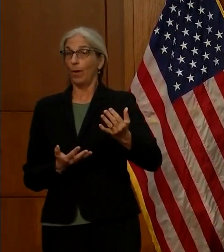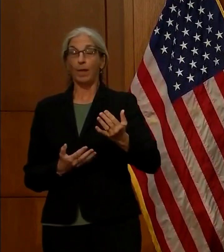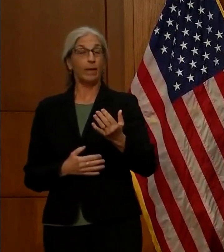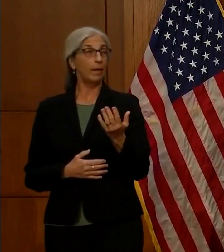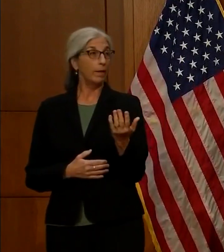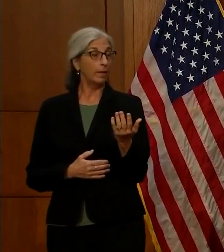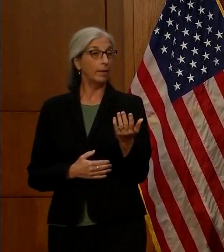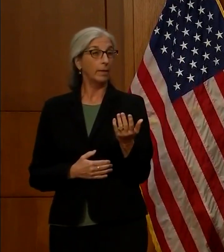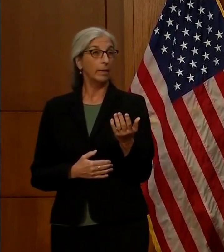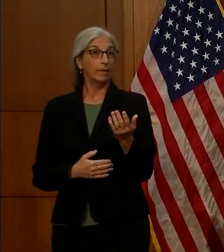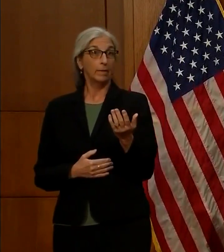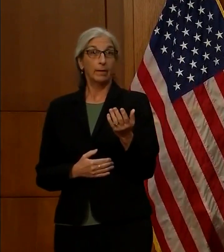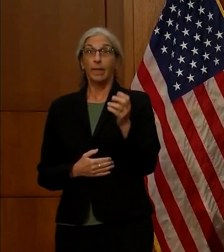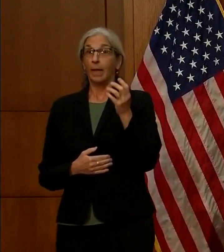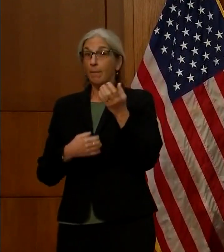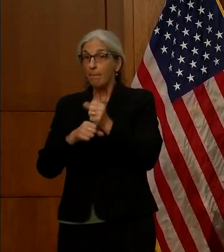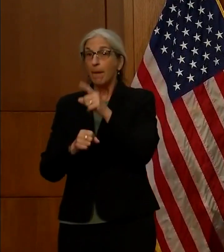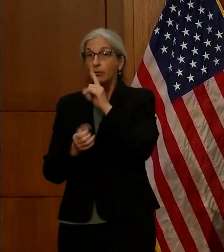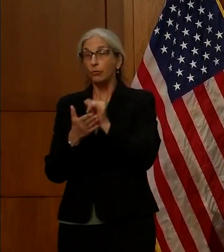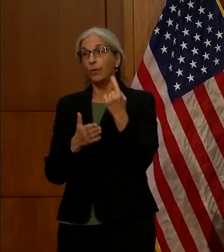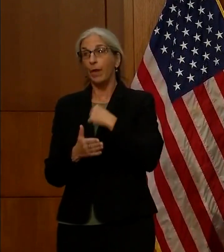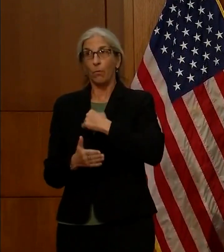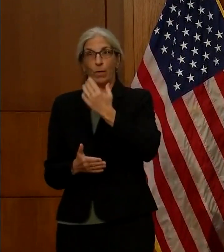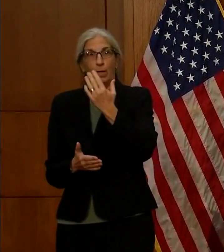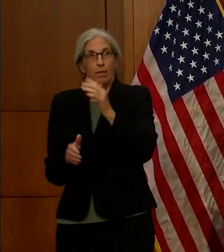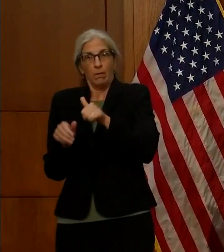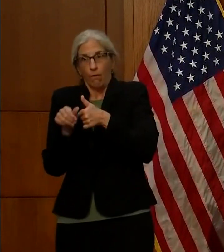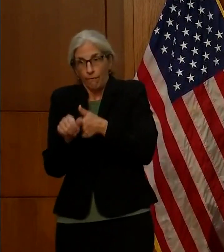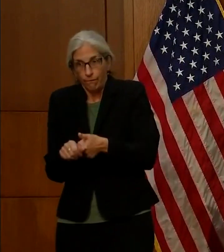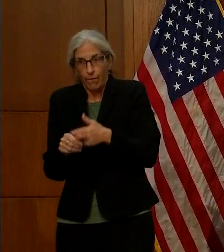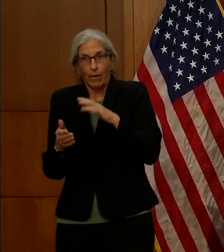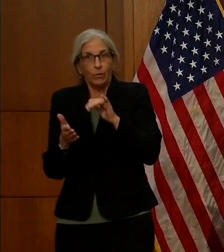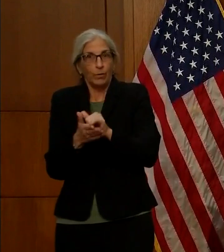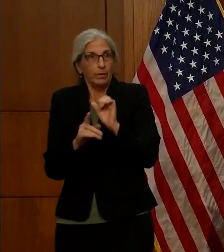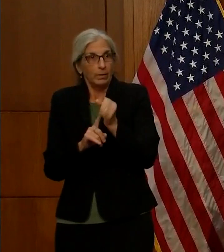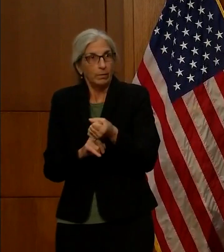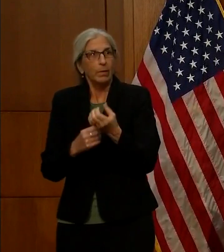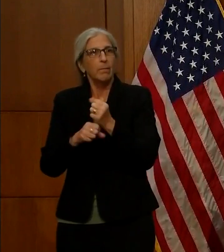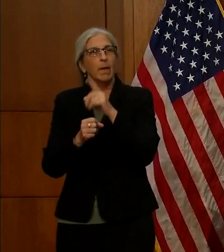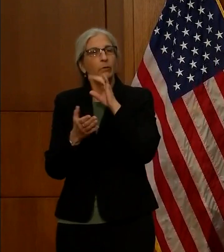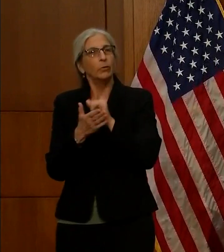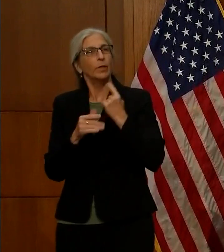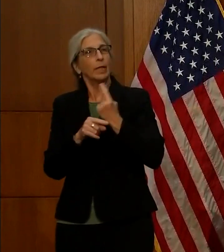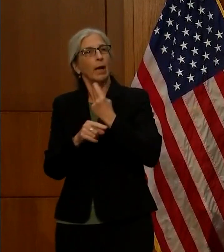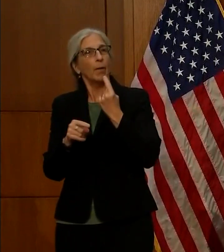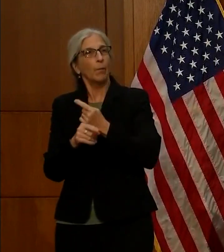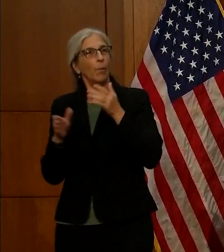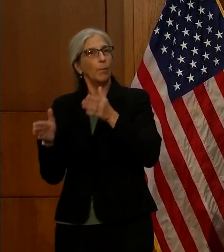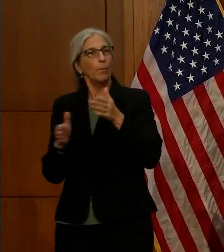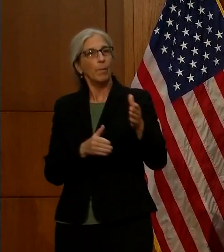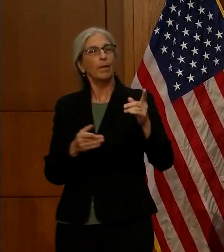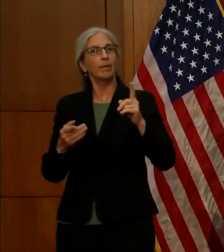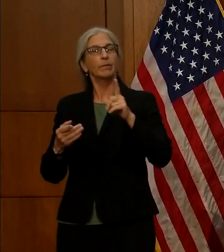FOR SO WE'RE GOING TO STAND BY AND MAKE SURE THAT- IT DOES WE DON'T LOSE SIGHT OF THIS AND